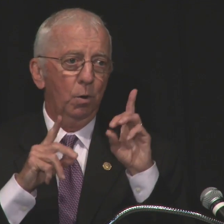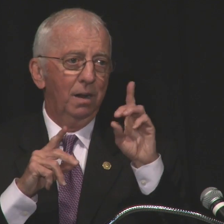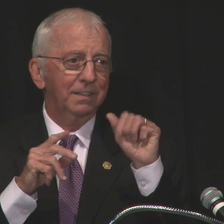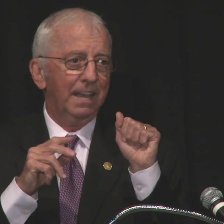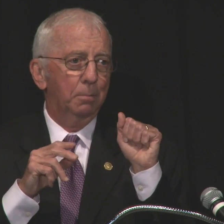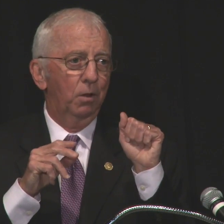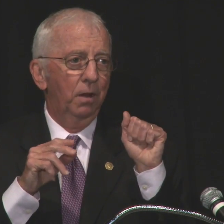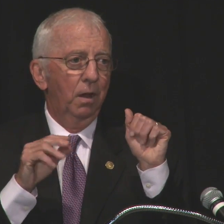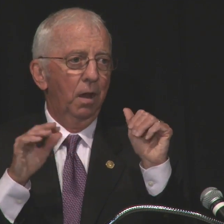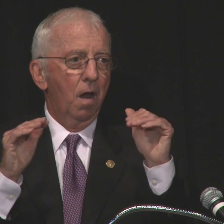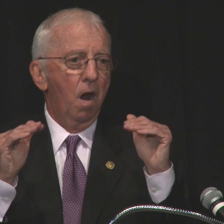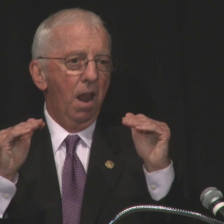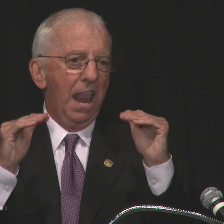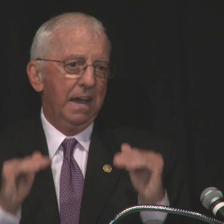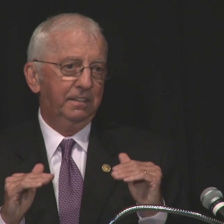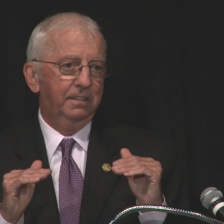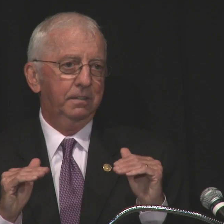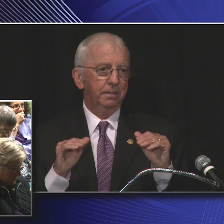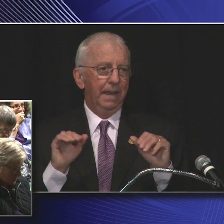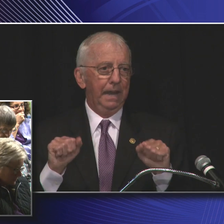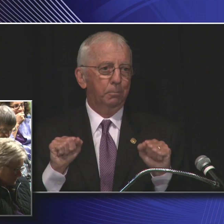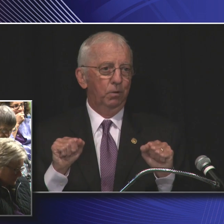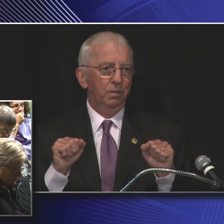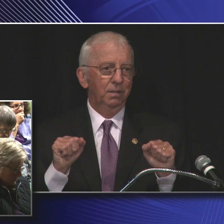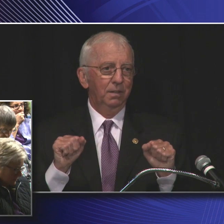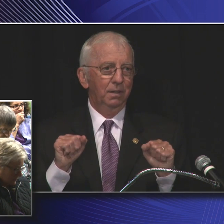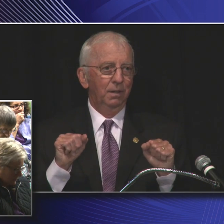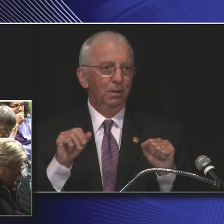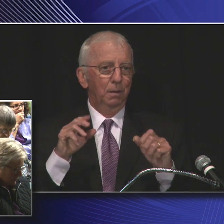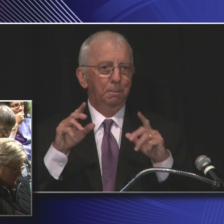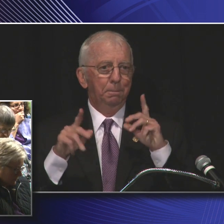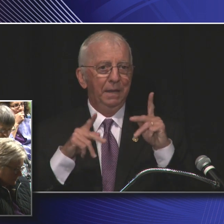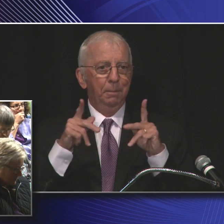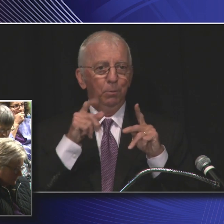are disabled are less able.